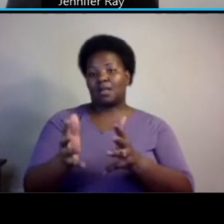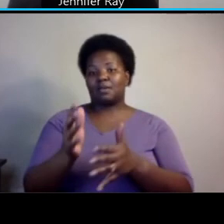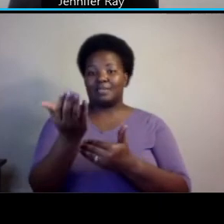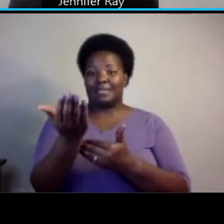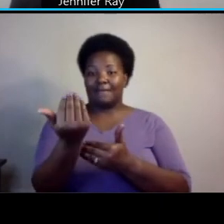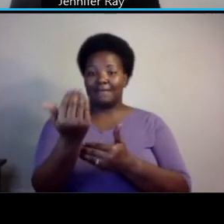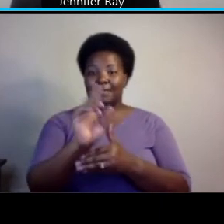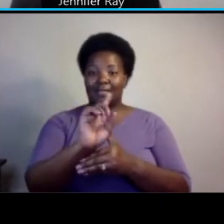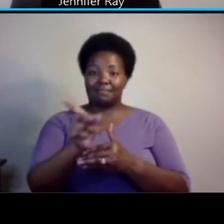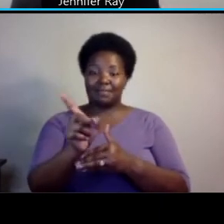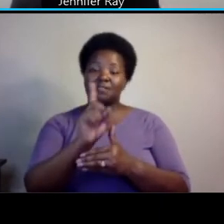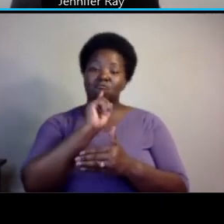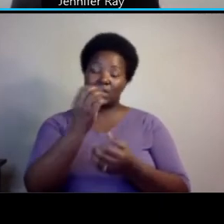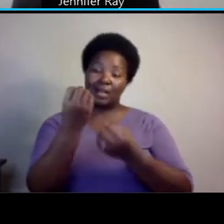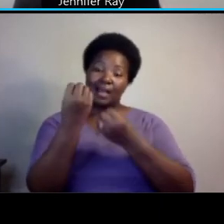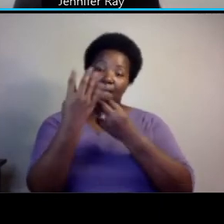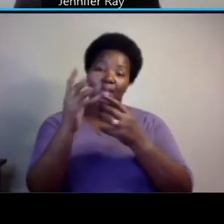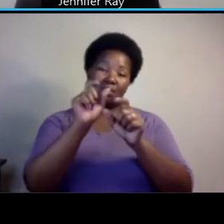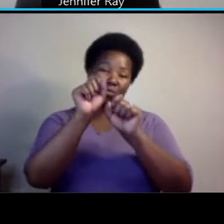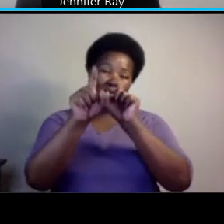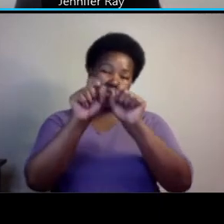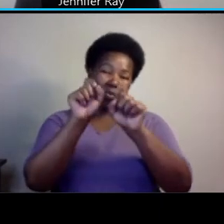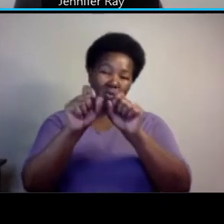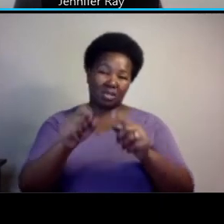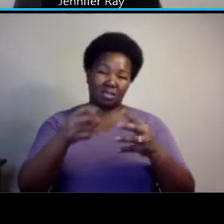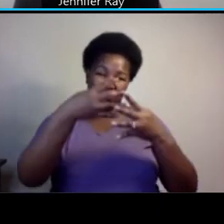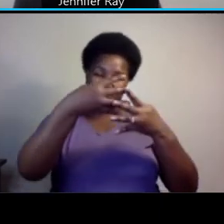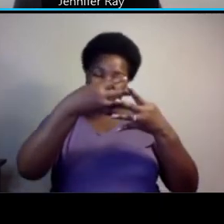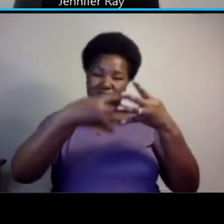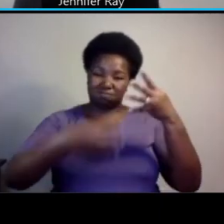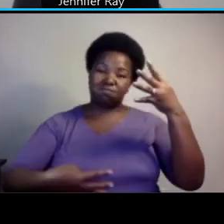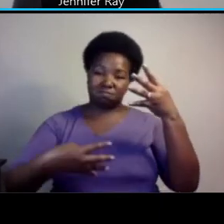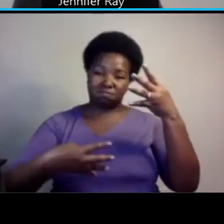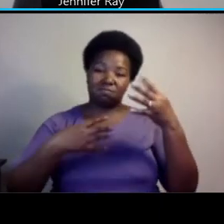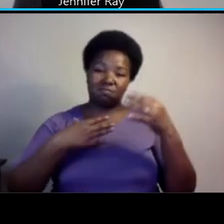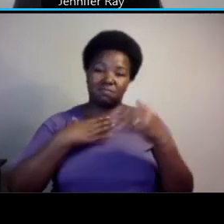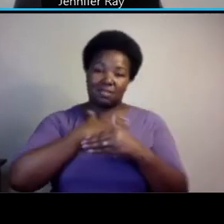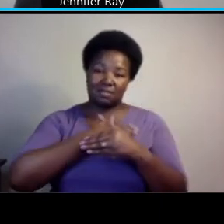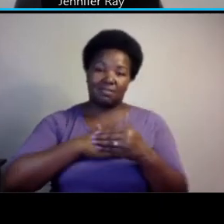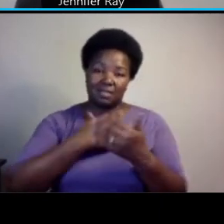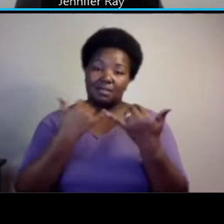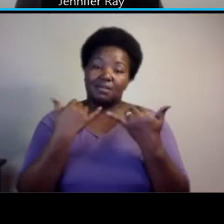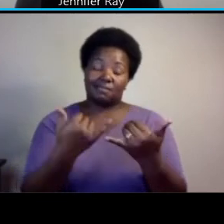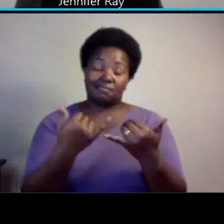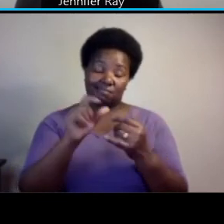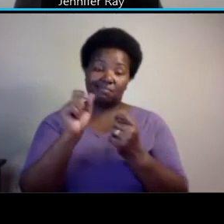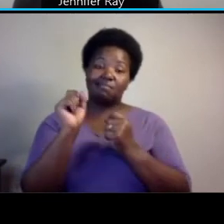in here that have been coming into the q a please continue to ask the questions in there and we